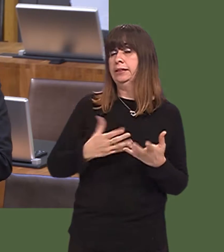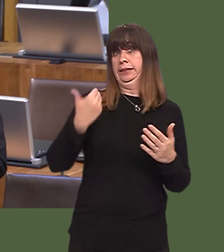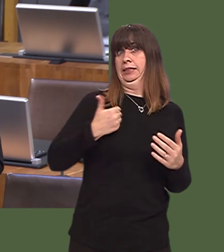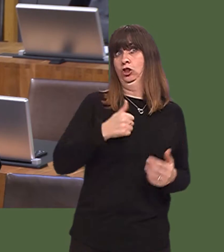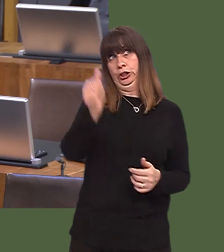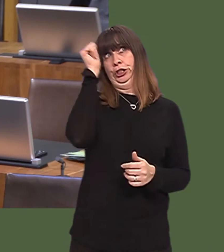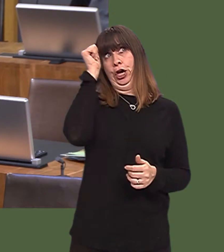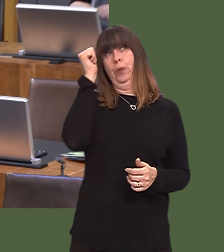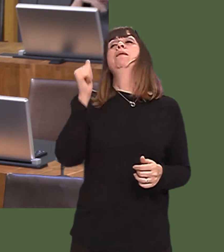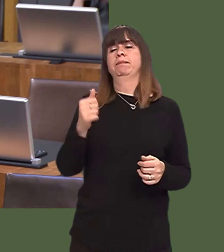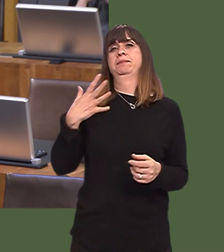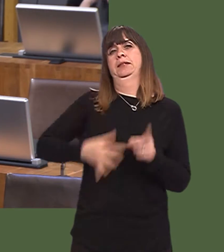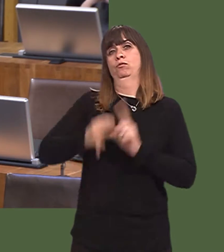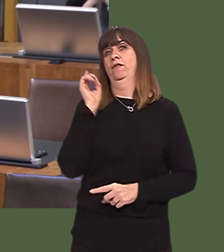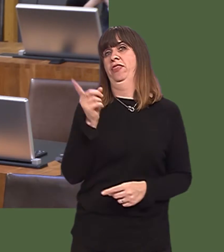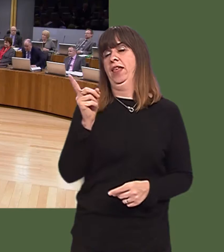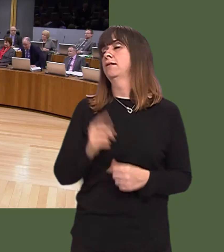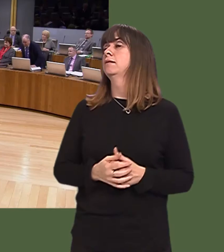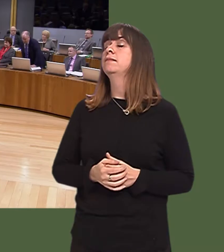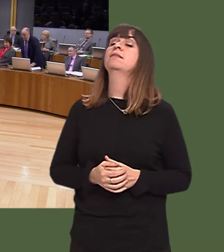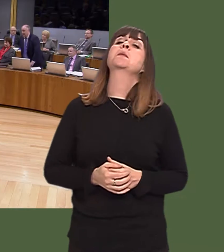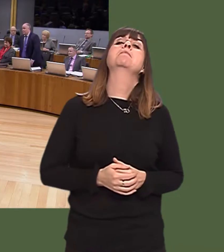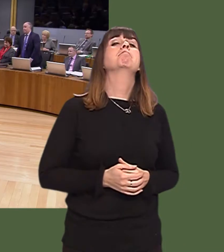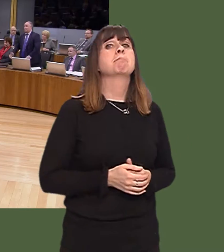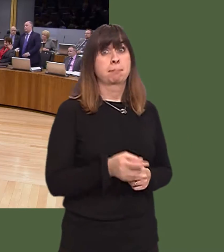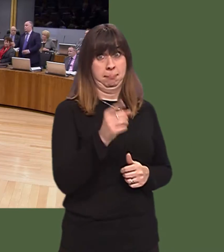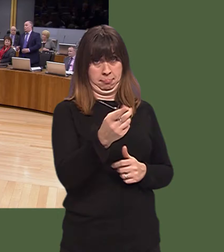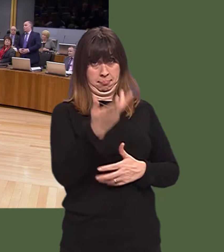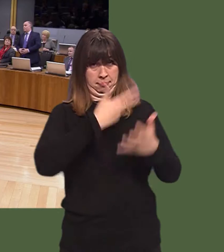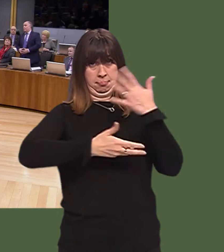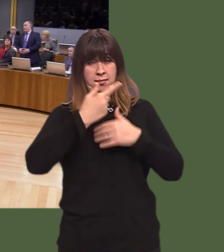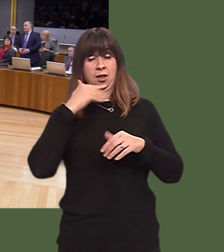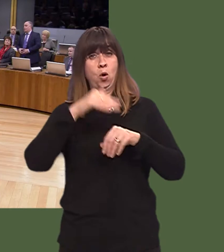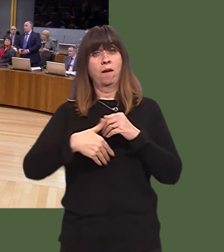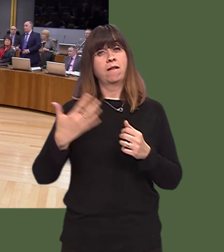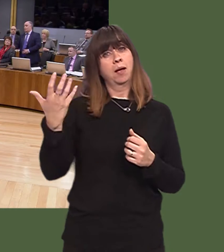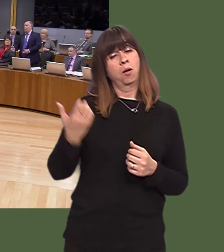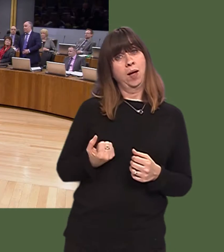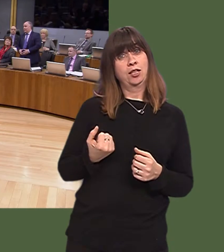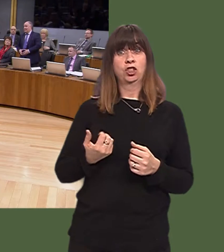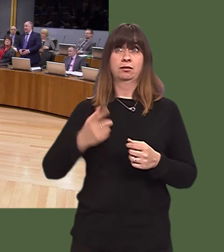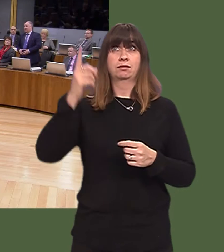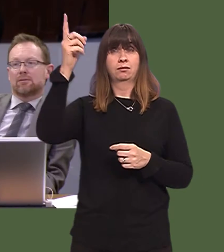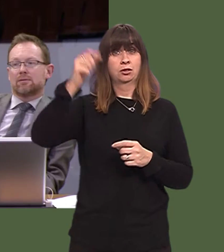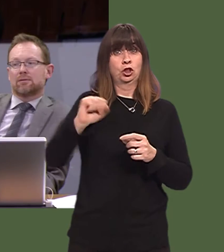understand that thatís what needs to be done. Andrew R.T. Davies: I heard in your answer, First Minister, that you talked about pay and conditions in Scotland.